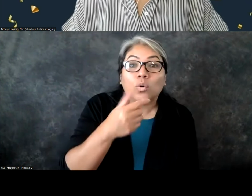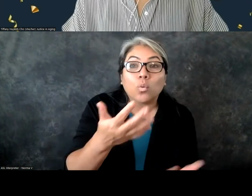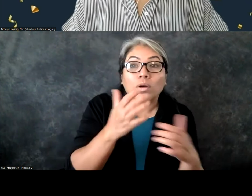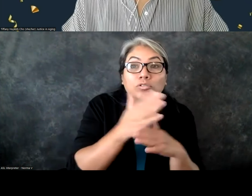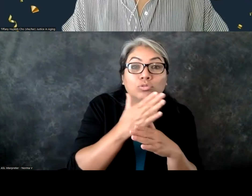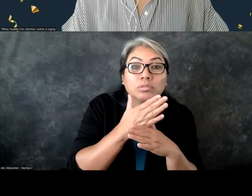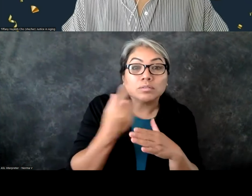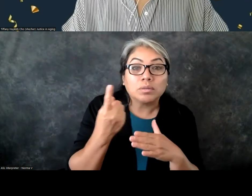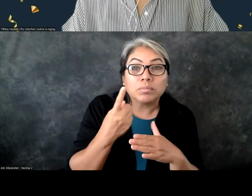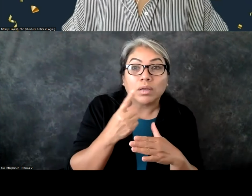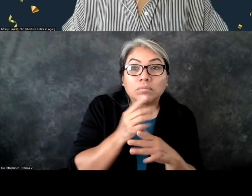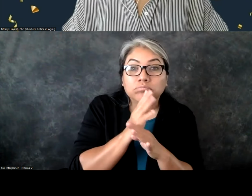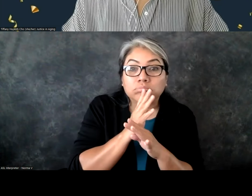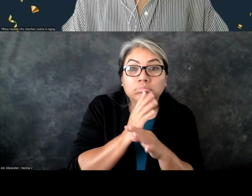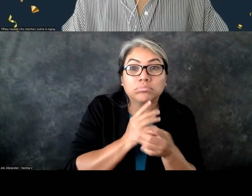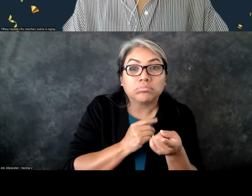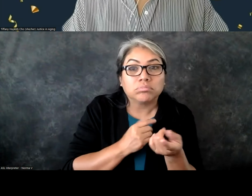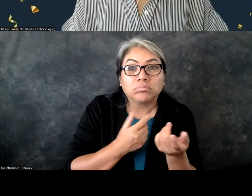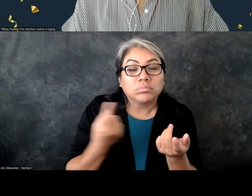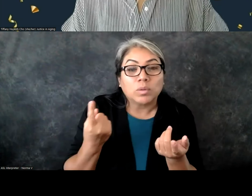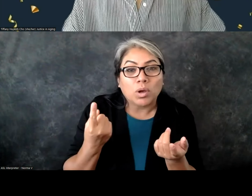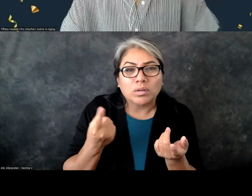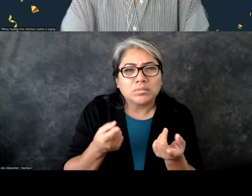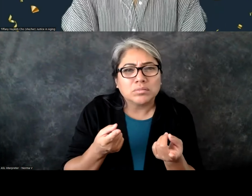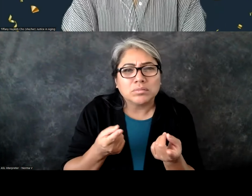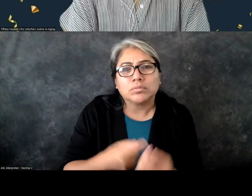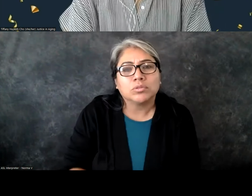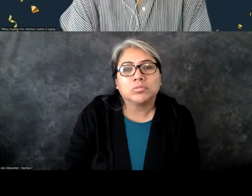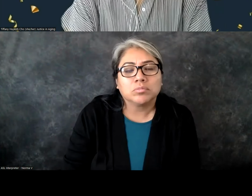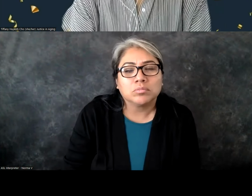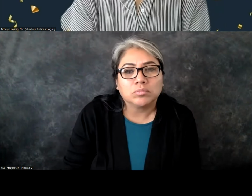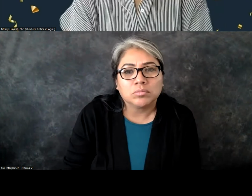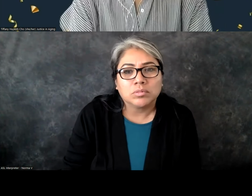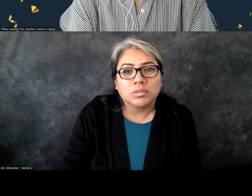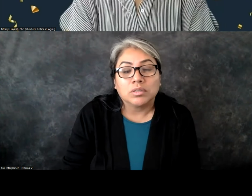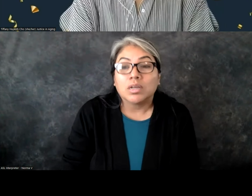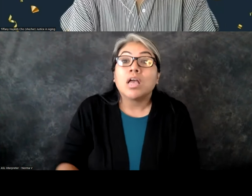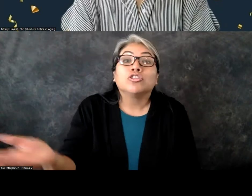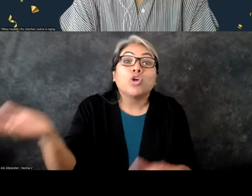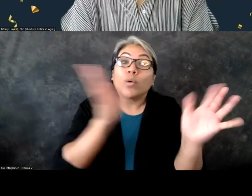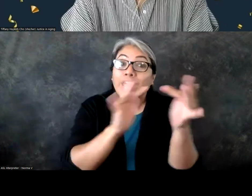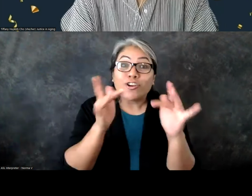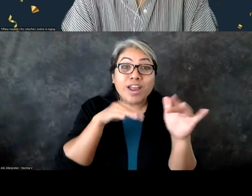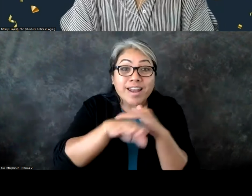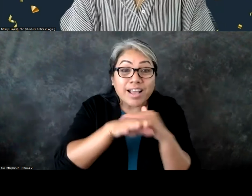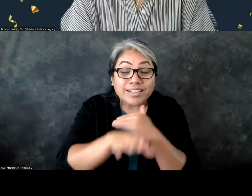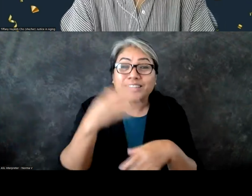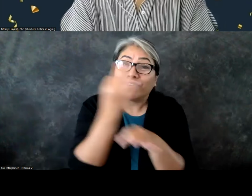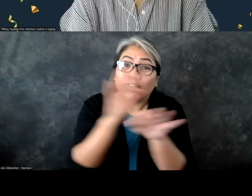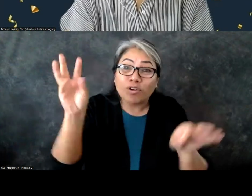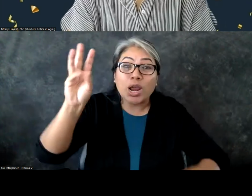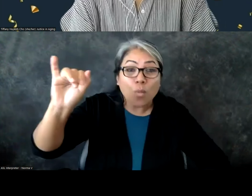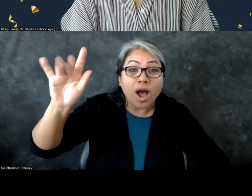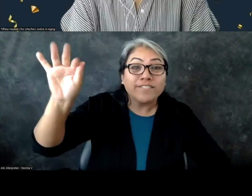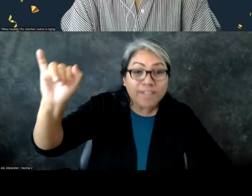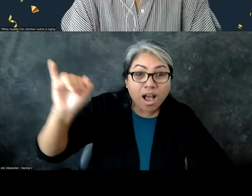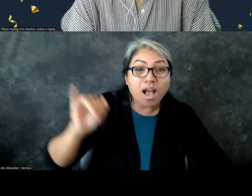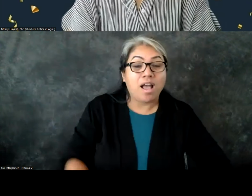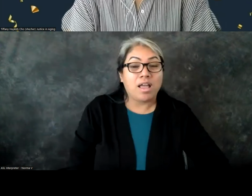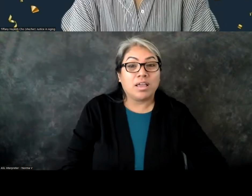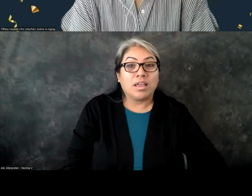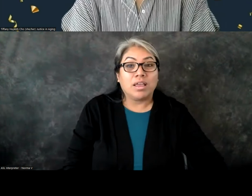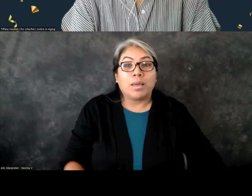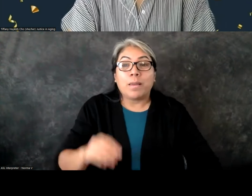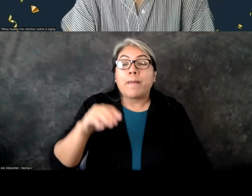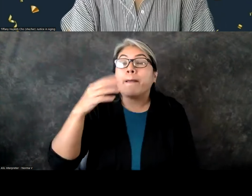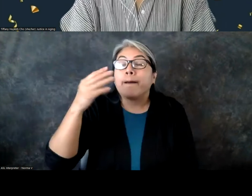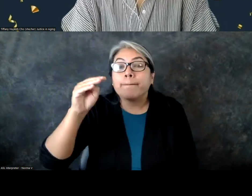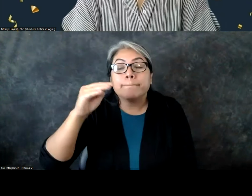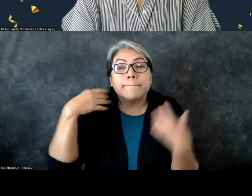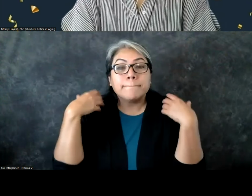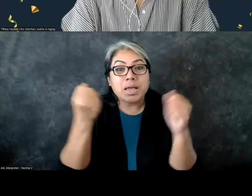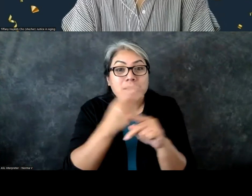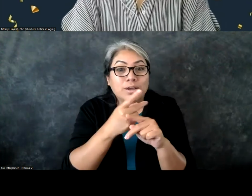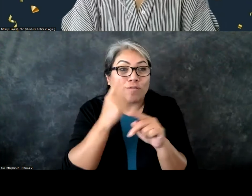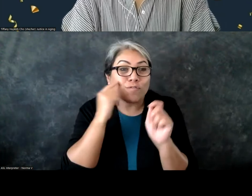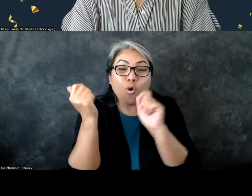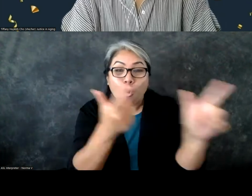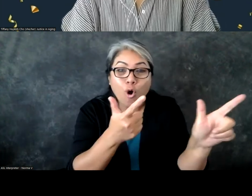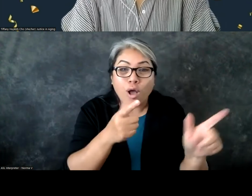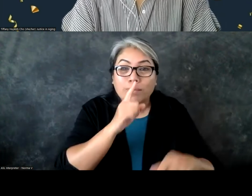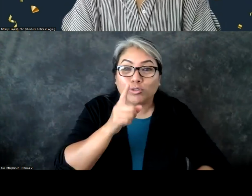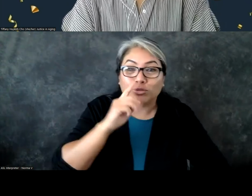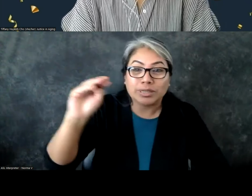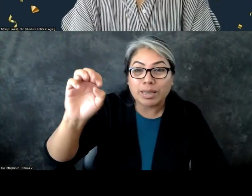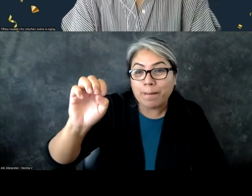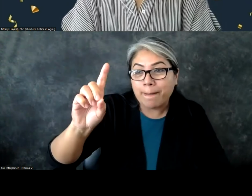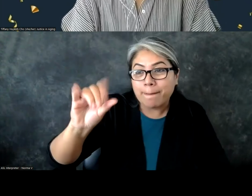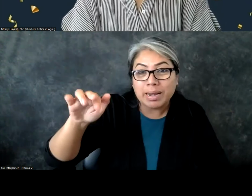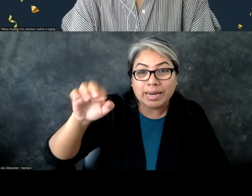housing. Yes.